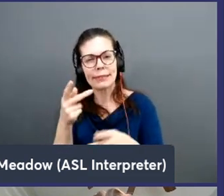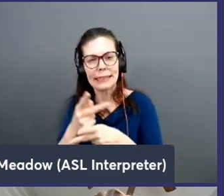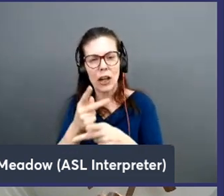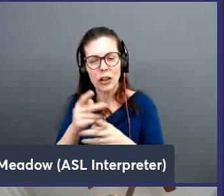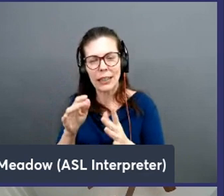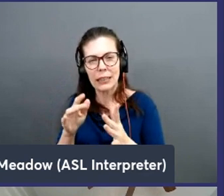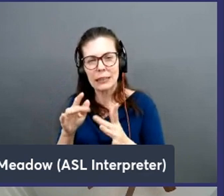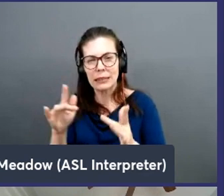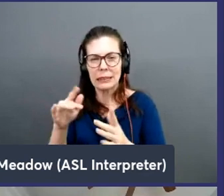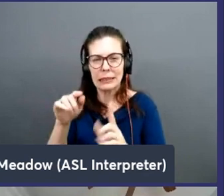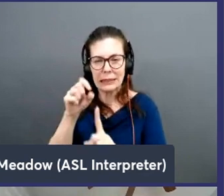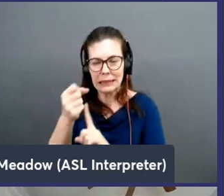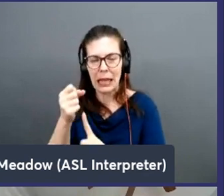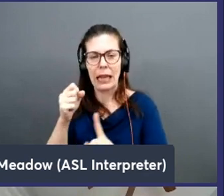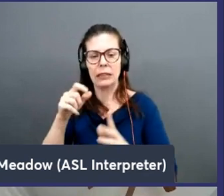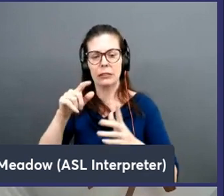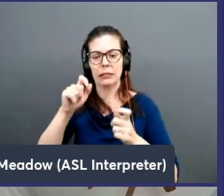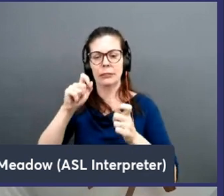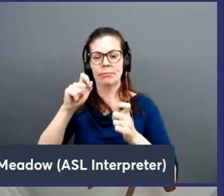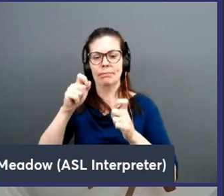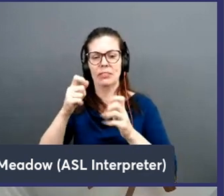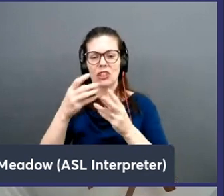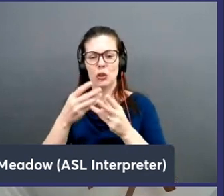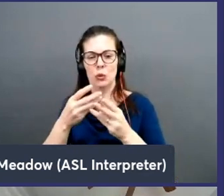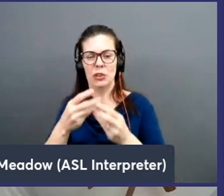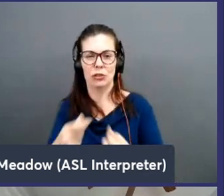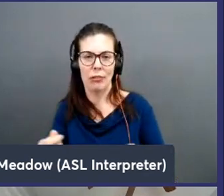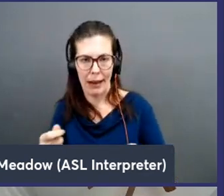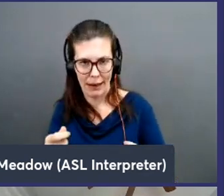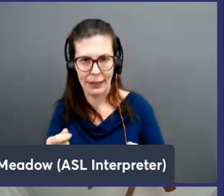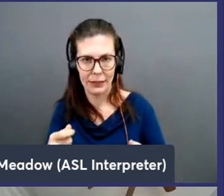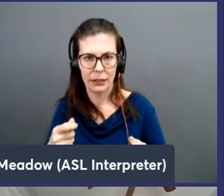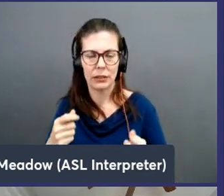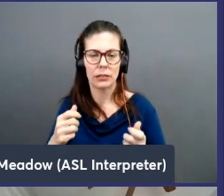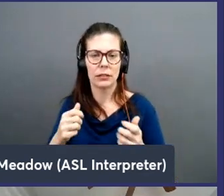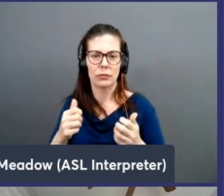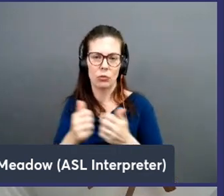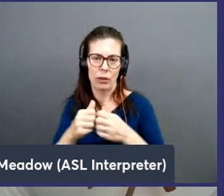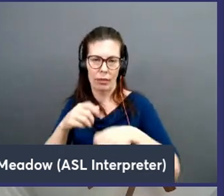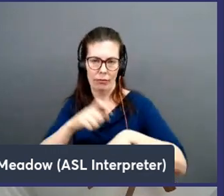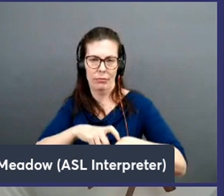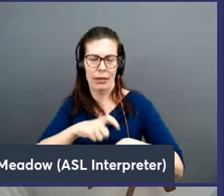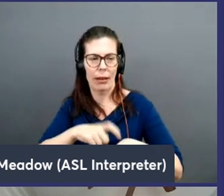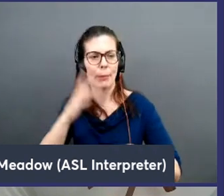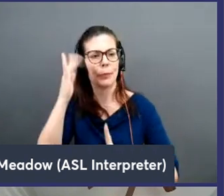just begins to degrade over time, due to interference